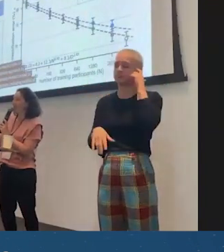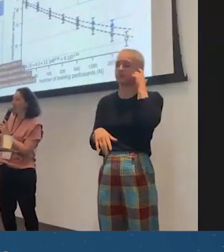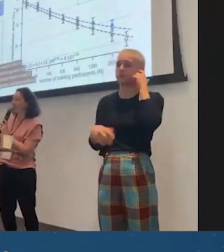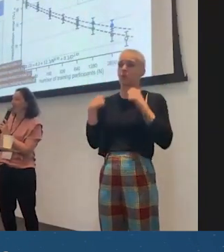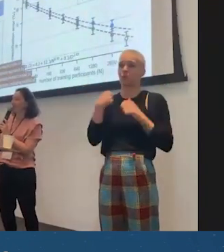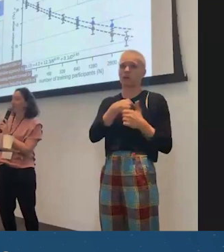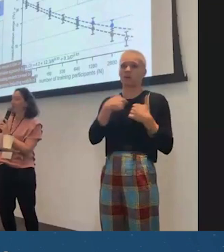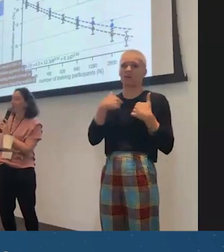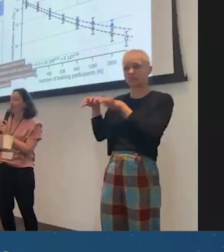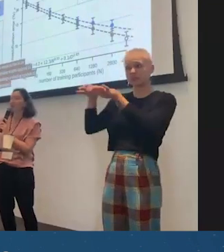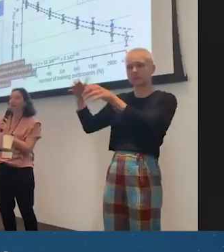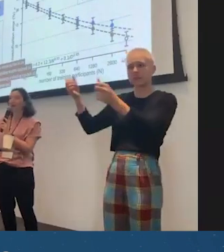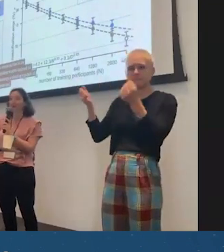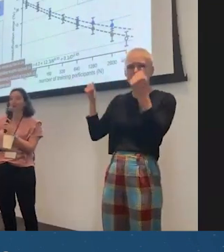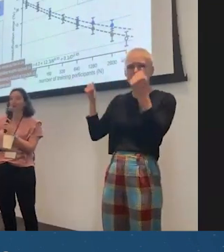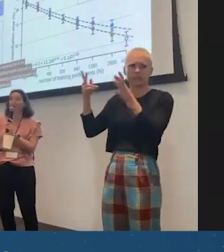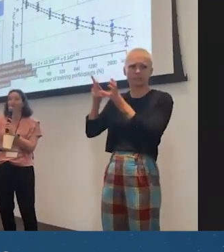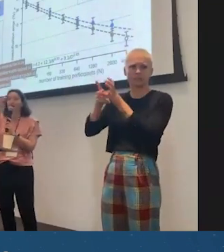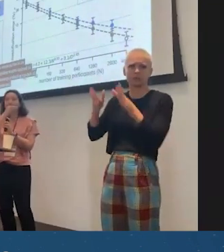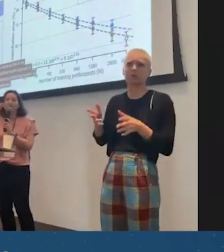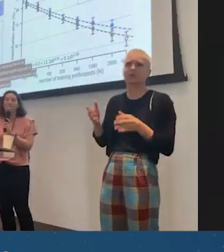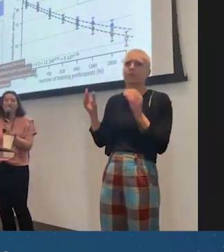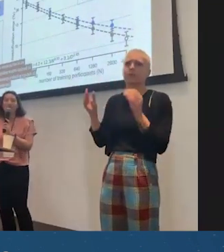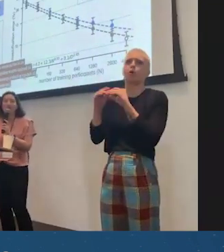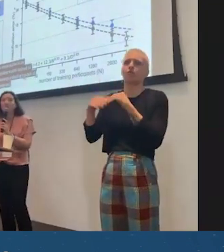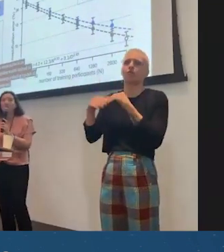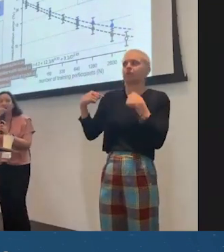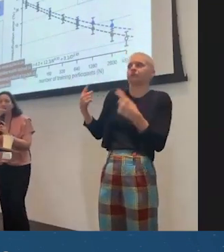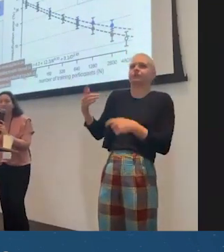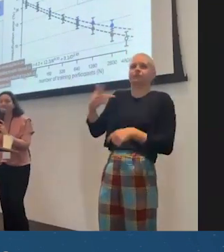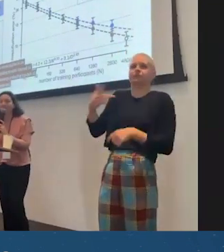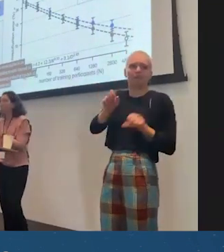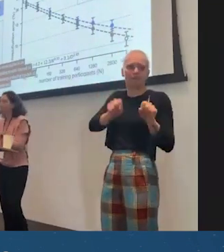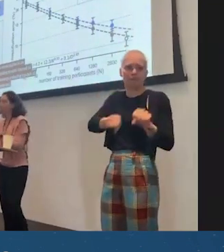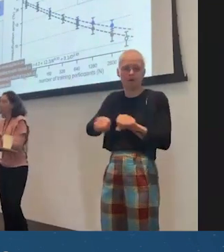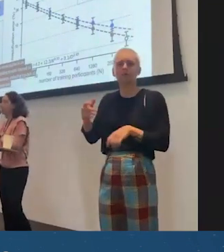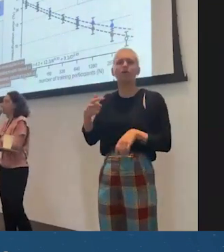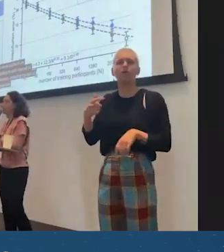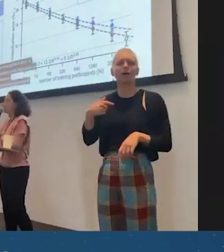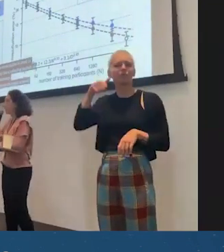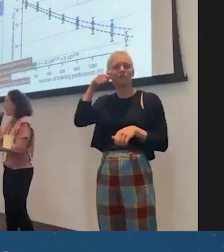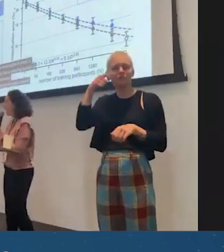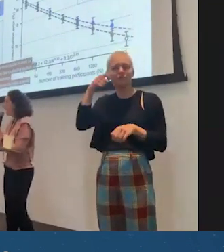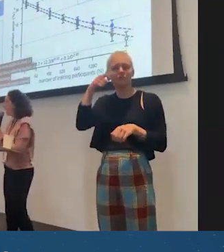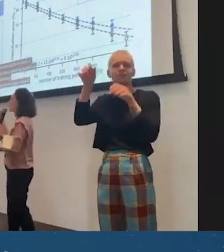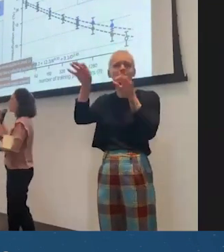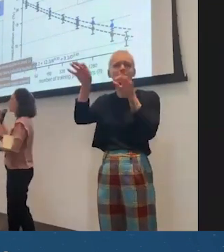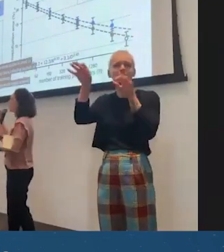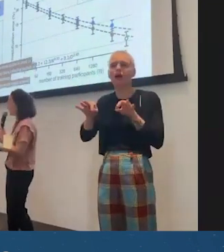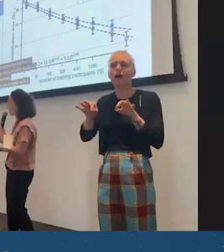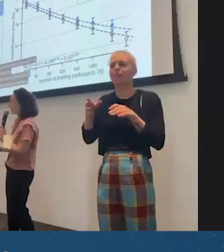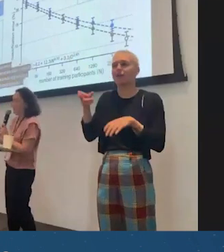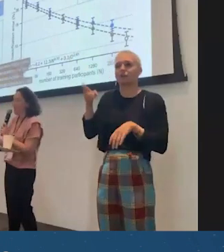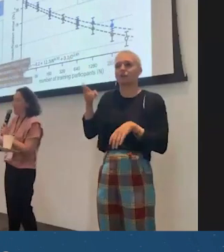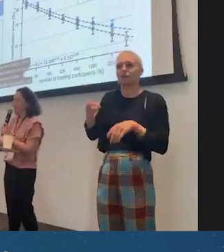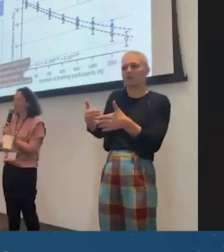than has been historically possible, I talked about historically what that looked like with bespoke models, bespoke placement of electrodes,